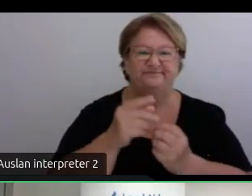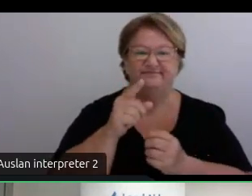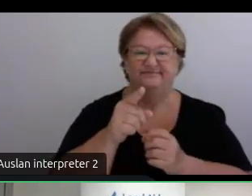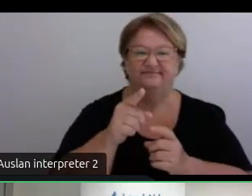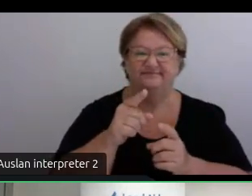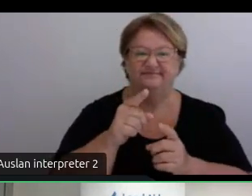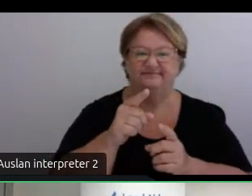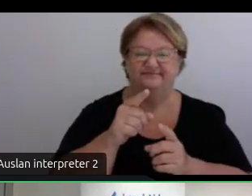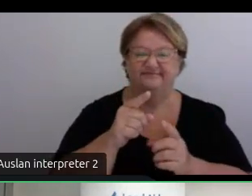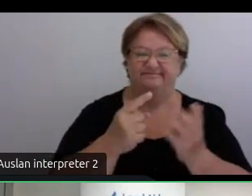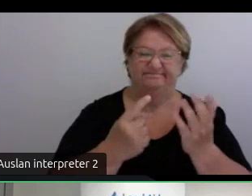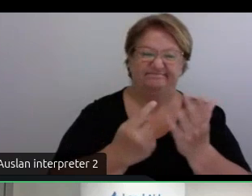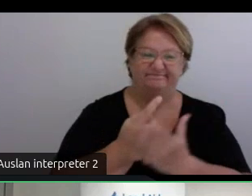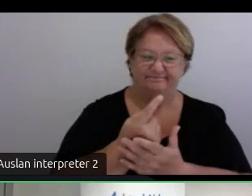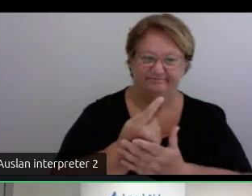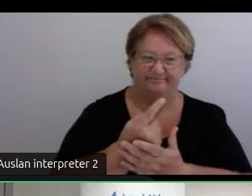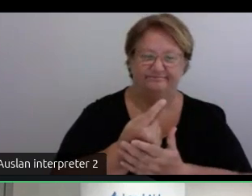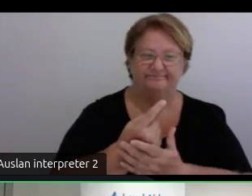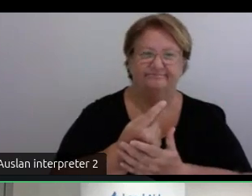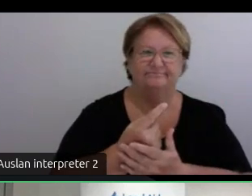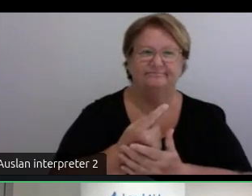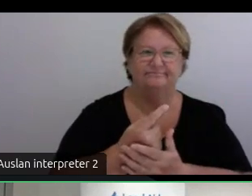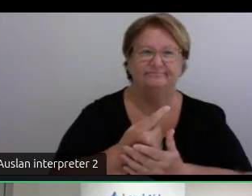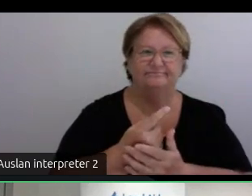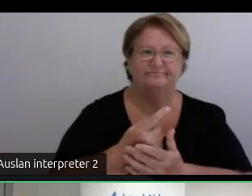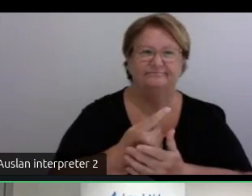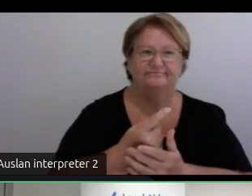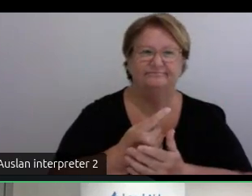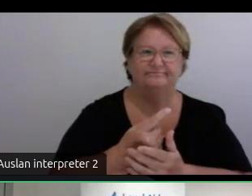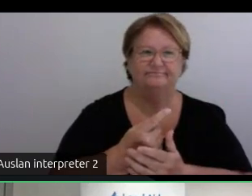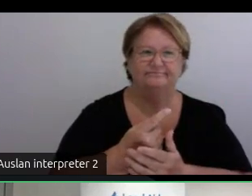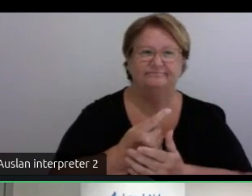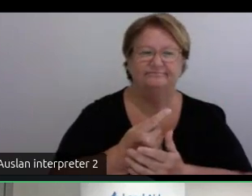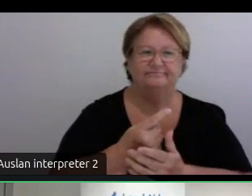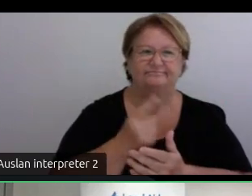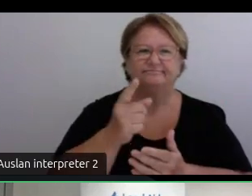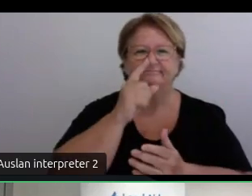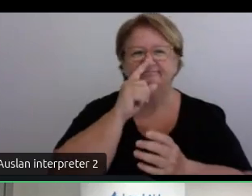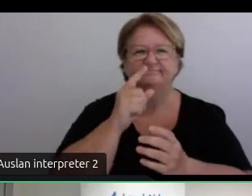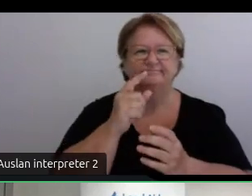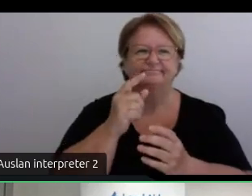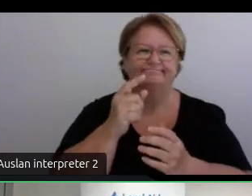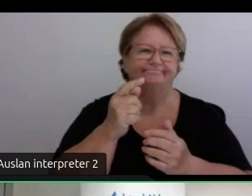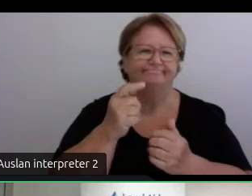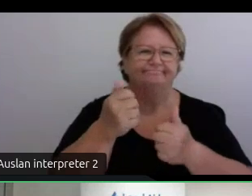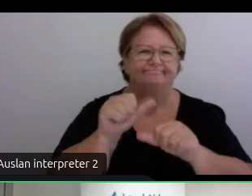circumstance, you know, any financial product can be weaponized as a form of financial abuse,